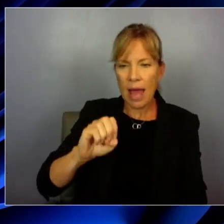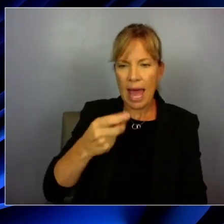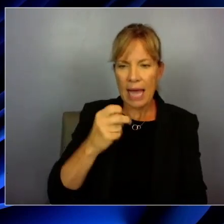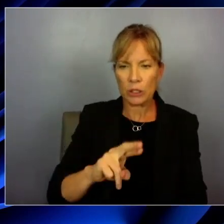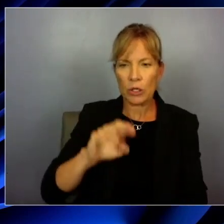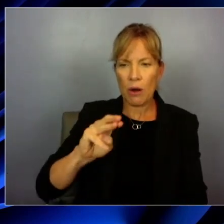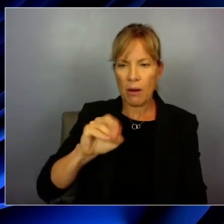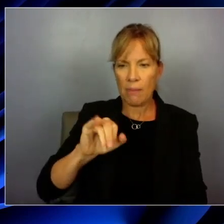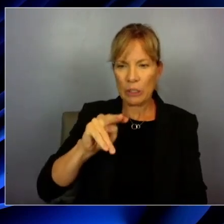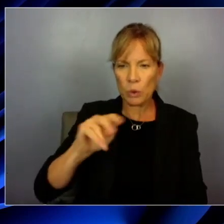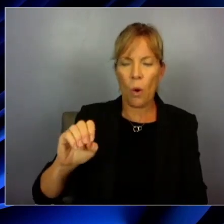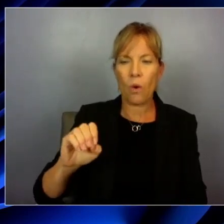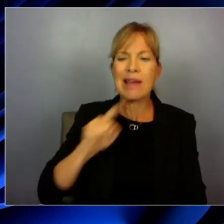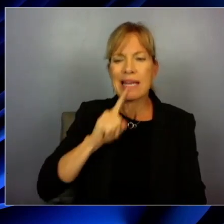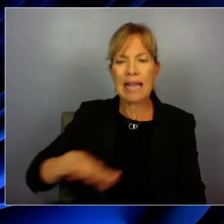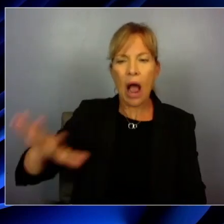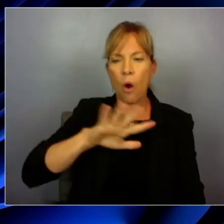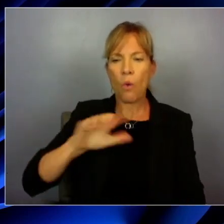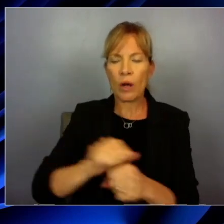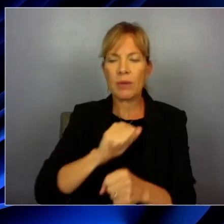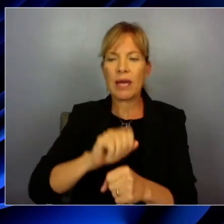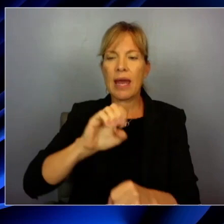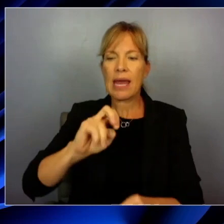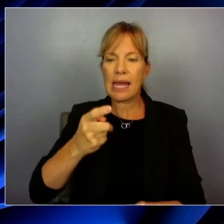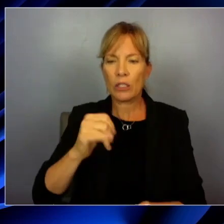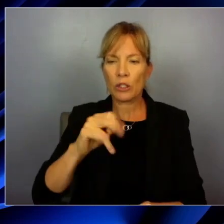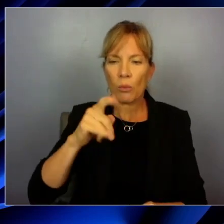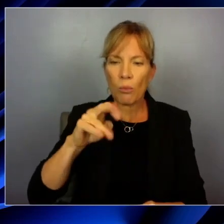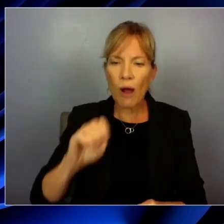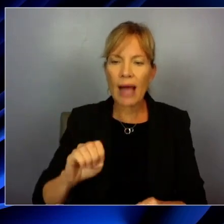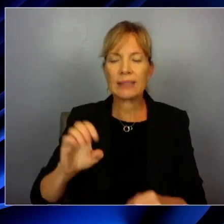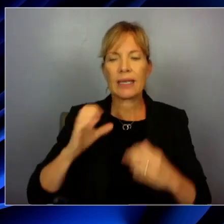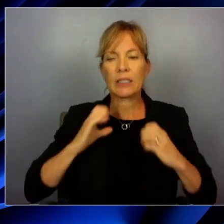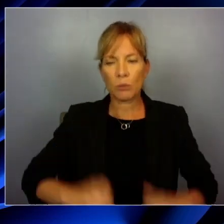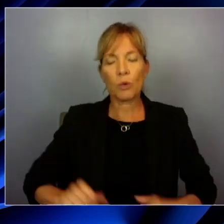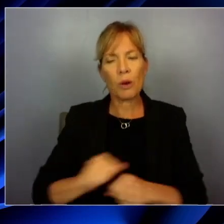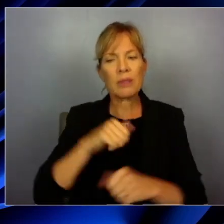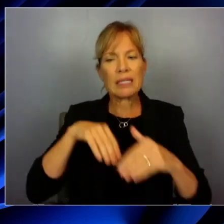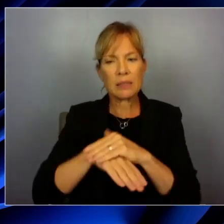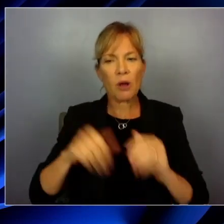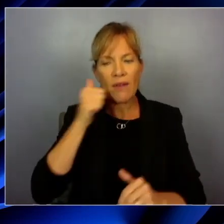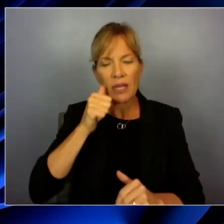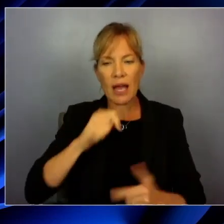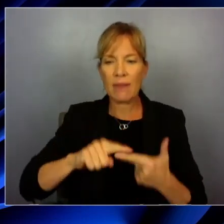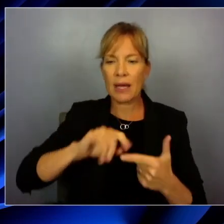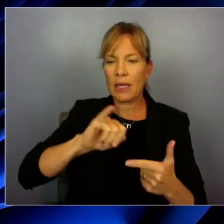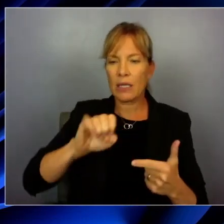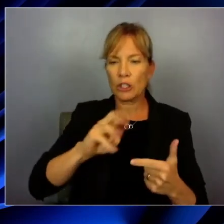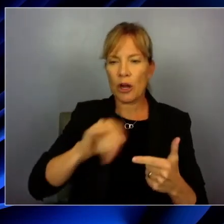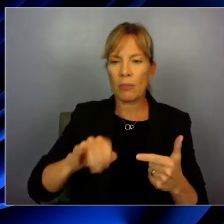with our enterprise customers on accessibility every day and Jeremy Curry, who's recently joined the enterprise